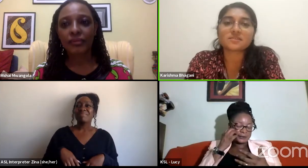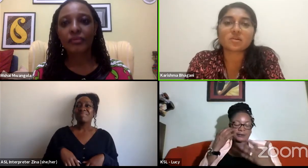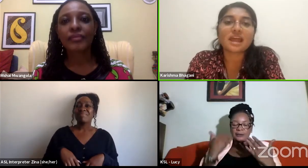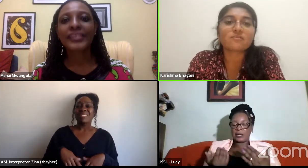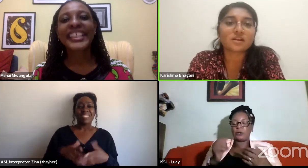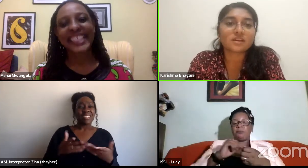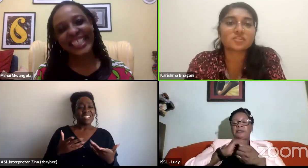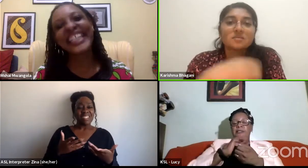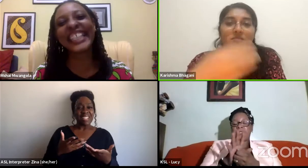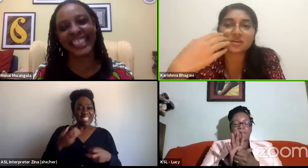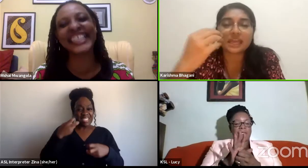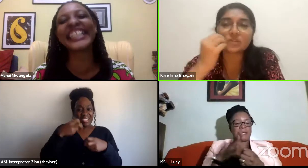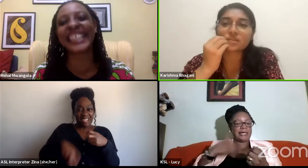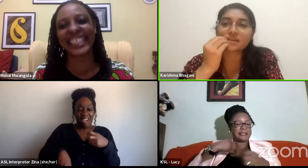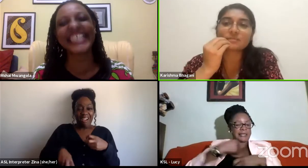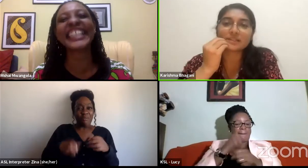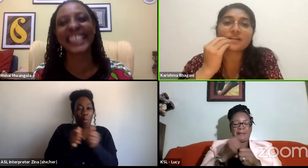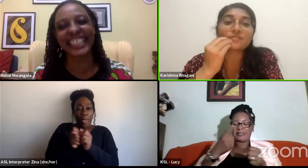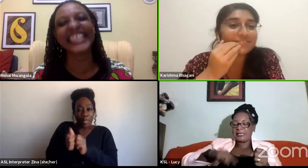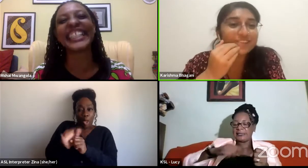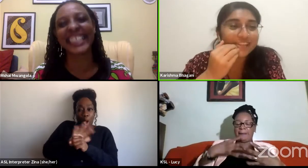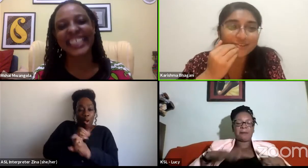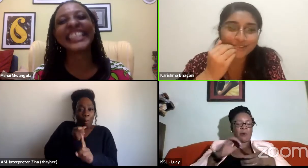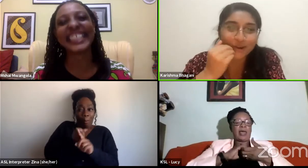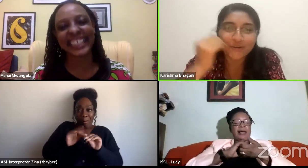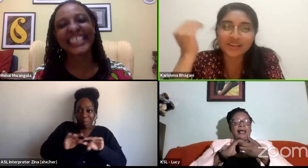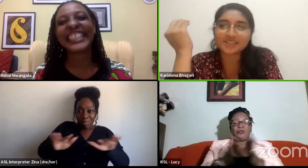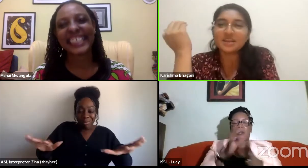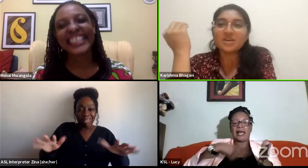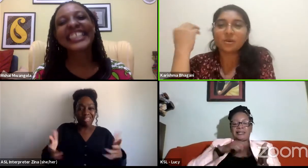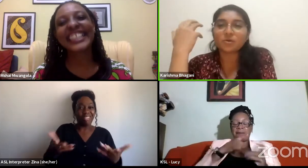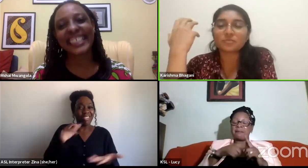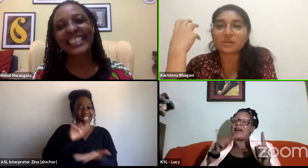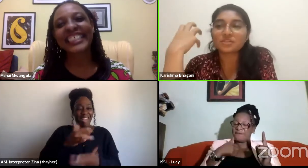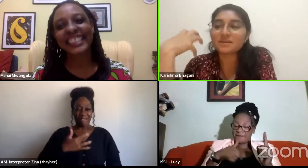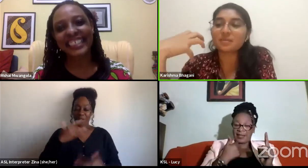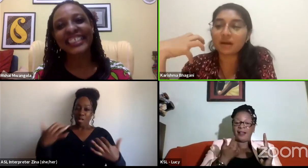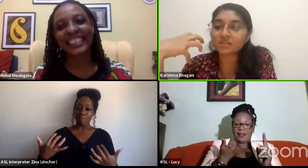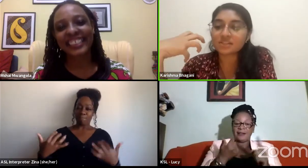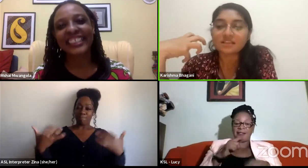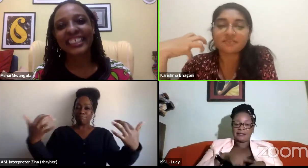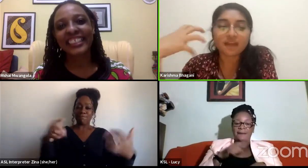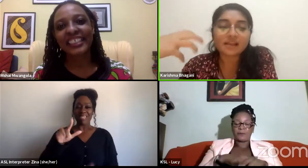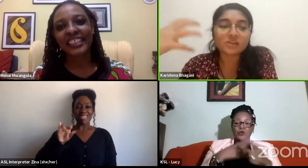or a live audience to be able to engage with us. But I really feel you, when you speak about the value